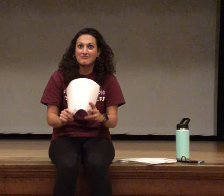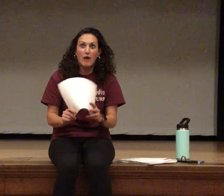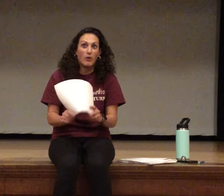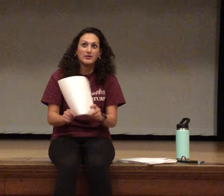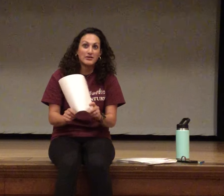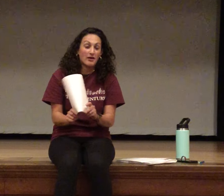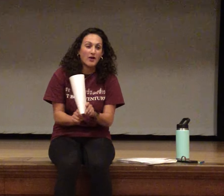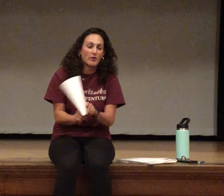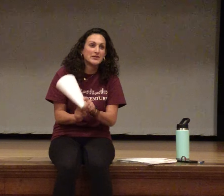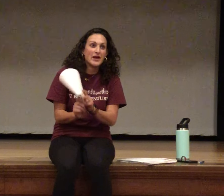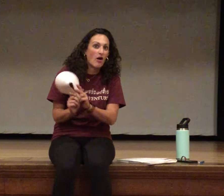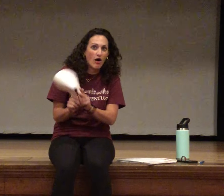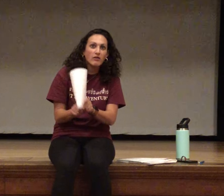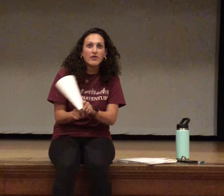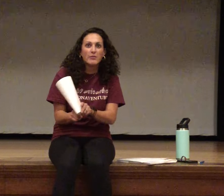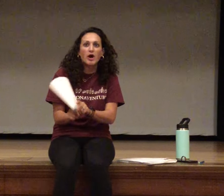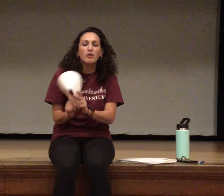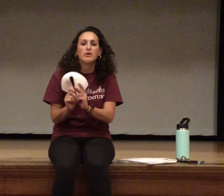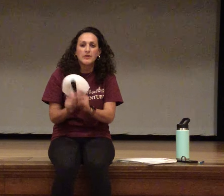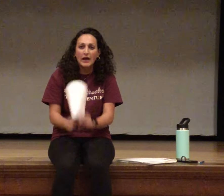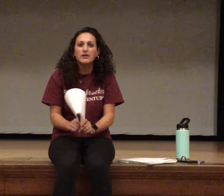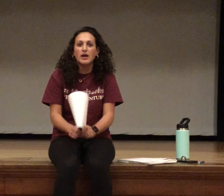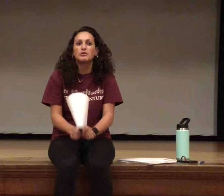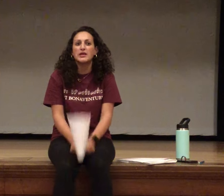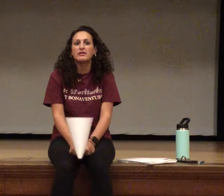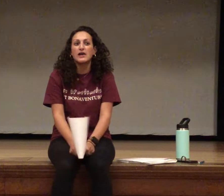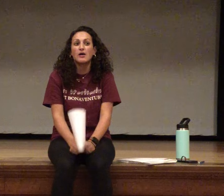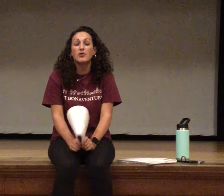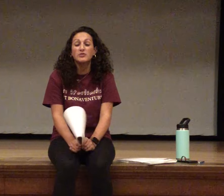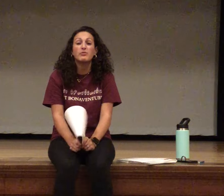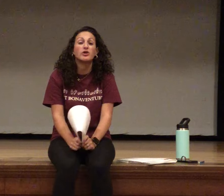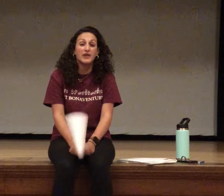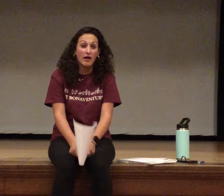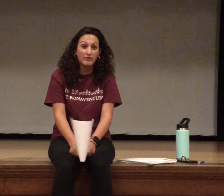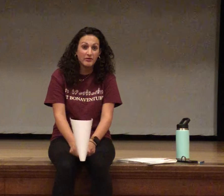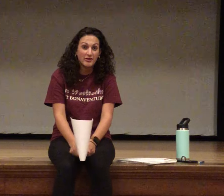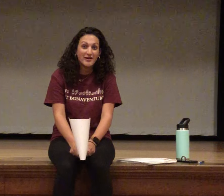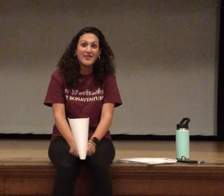I want to I don't want to say all of them are but 99 of the time those people are deaf